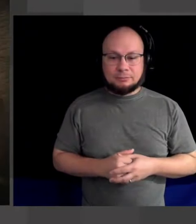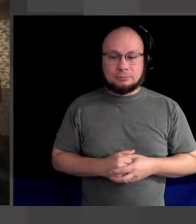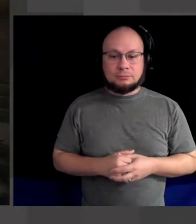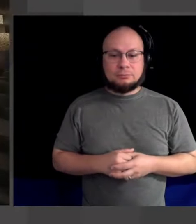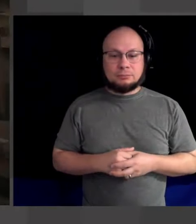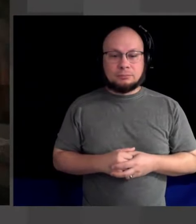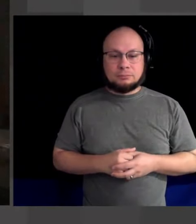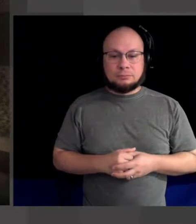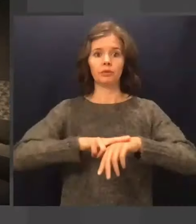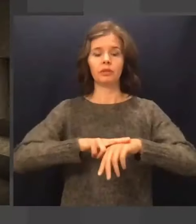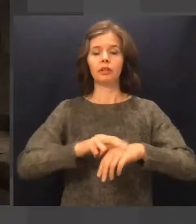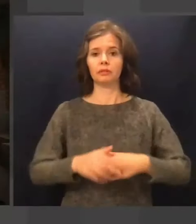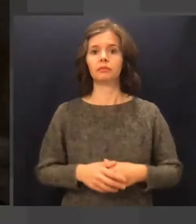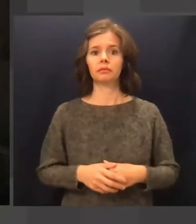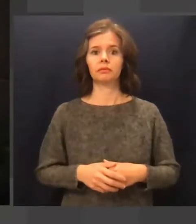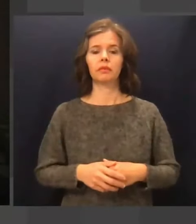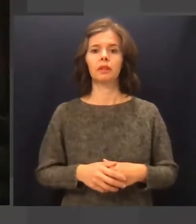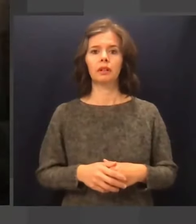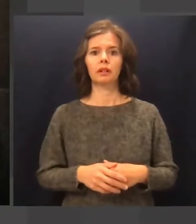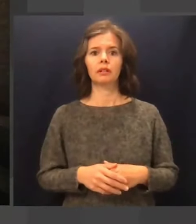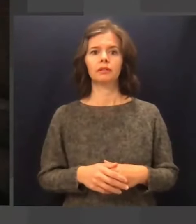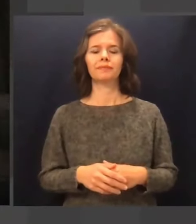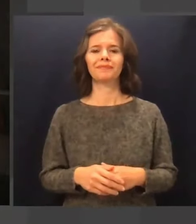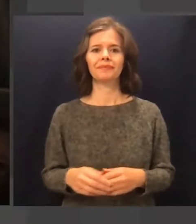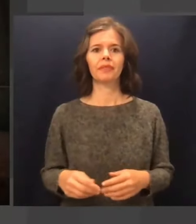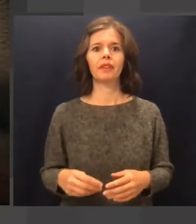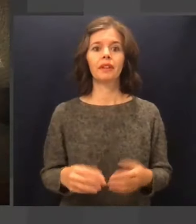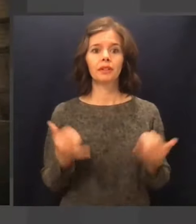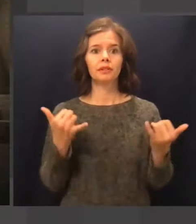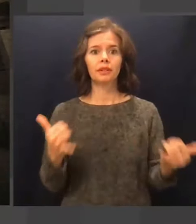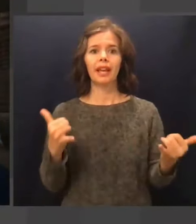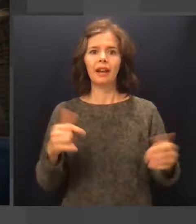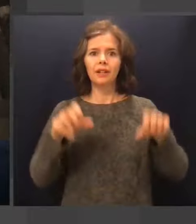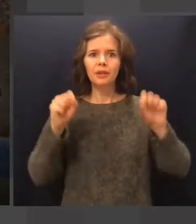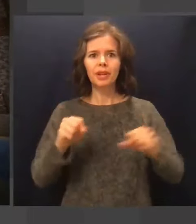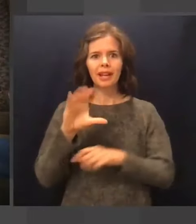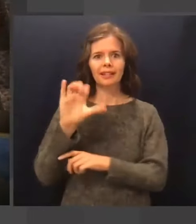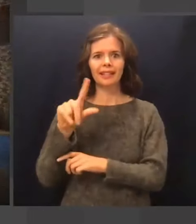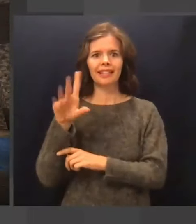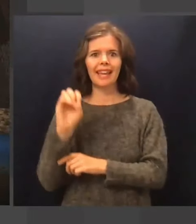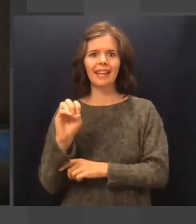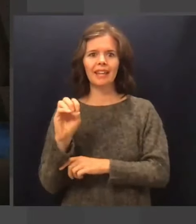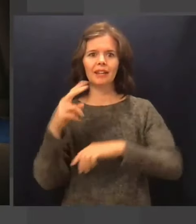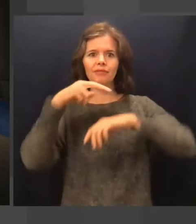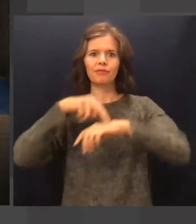GENERATED WATERFALLS WHICH IS SO PRETTY AND NEW WAYS TO TRAVERSE